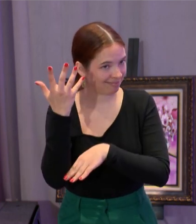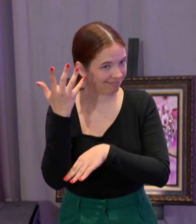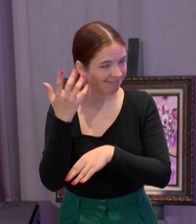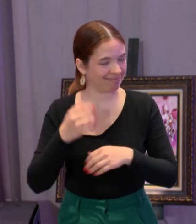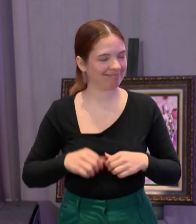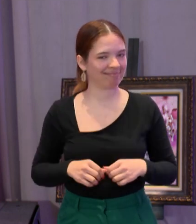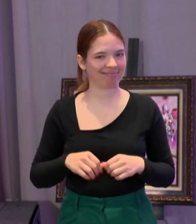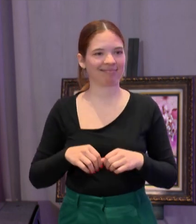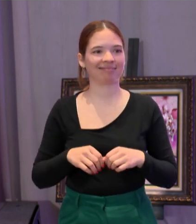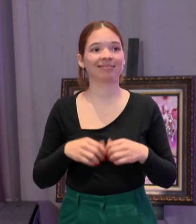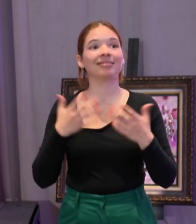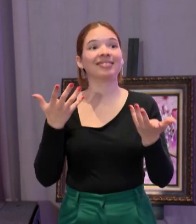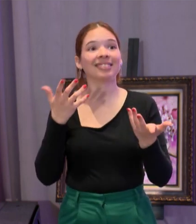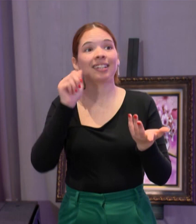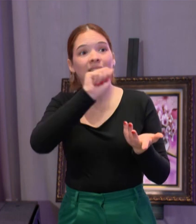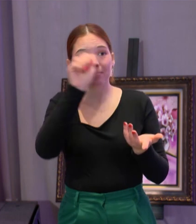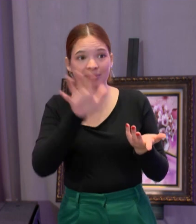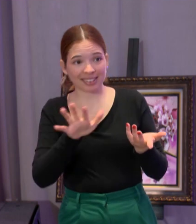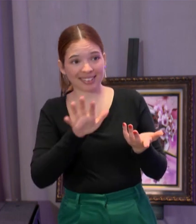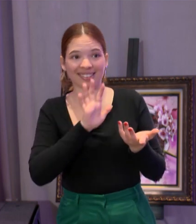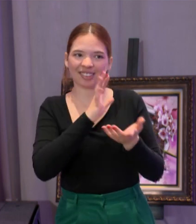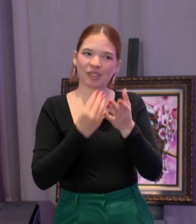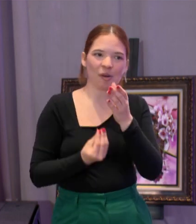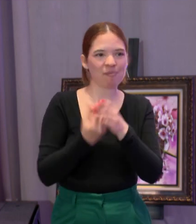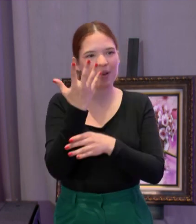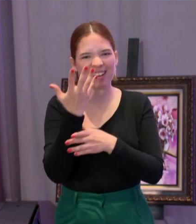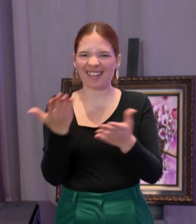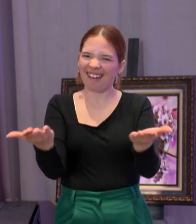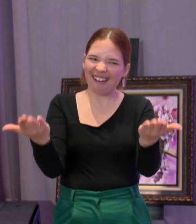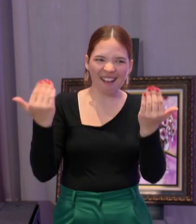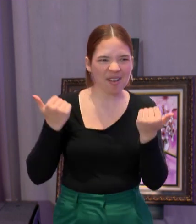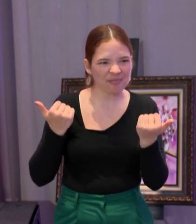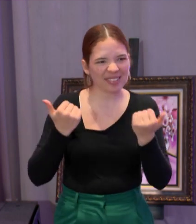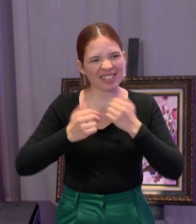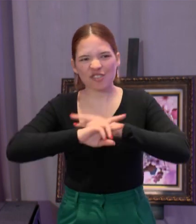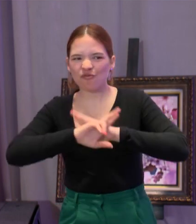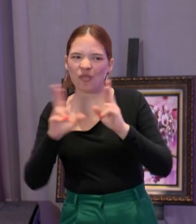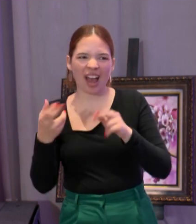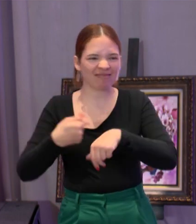AS YOU CAN TELL, AMAZON IS SPRINGING ON AND GOING ALL-IN THIS FESTIVAL THIS YEAR.